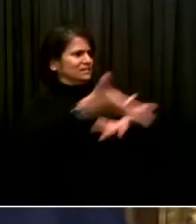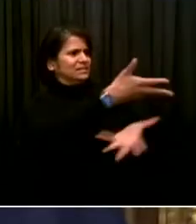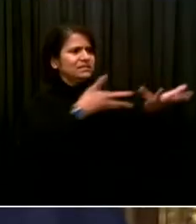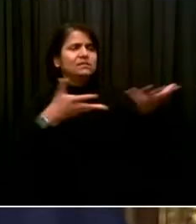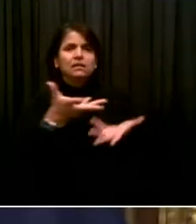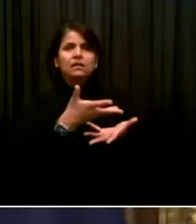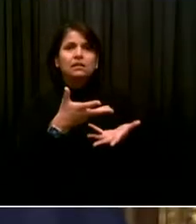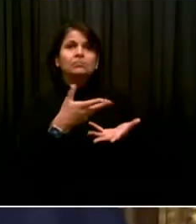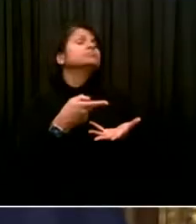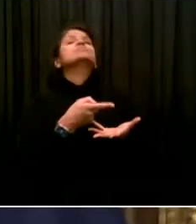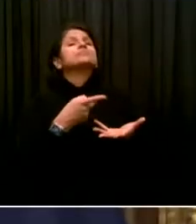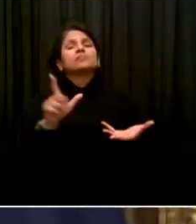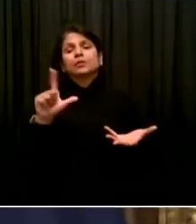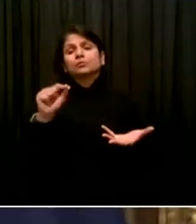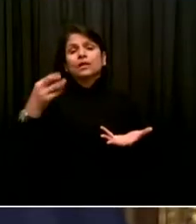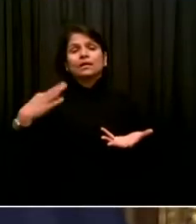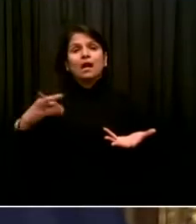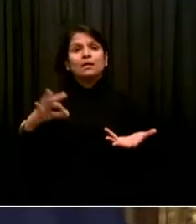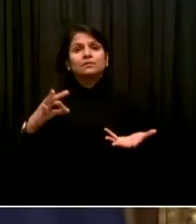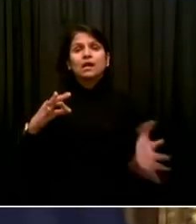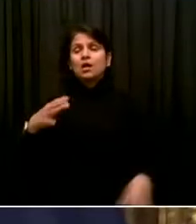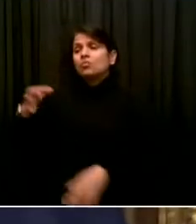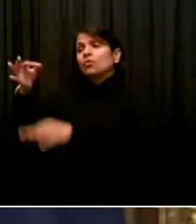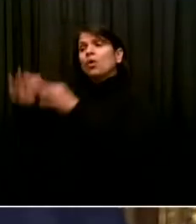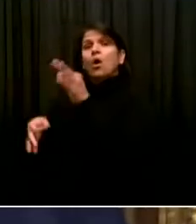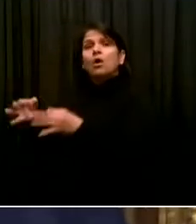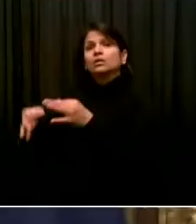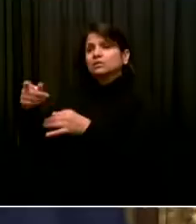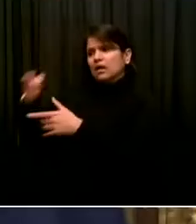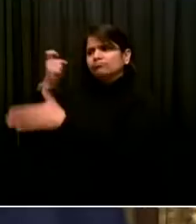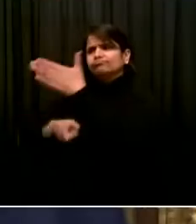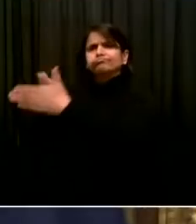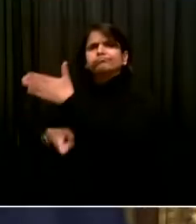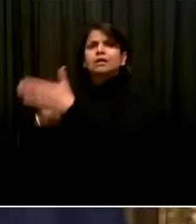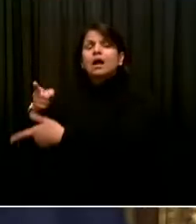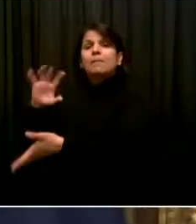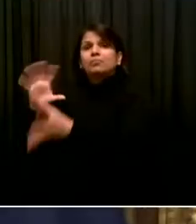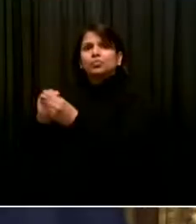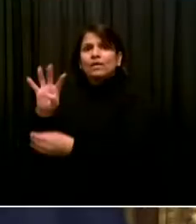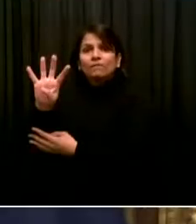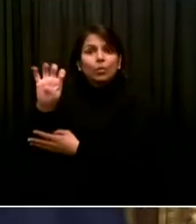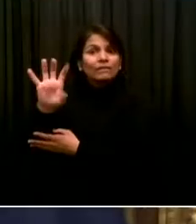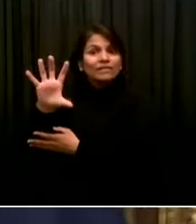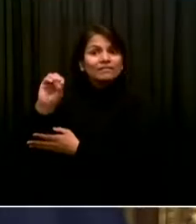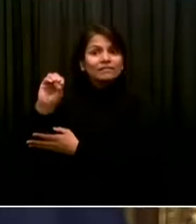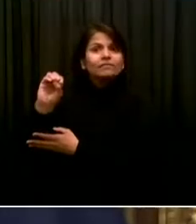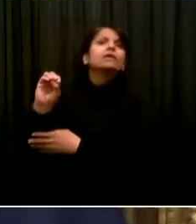HALF OF 2019 NEW